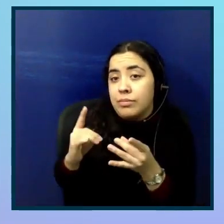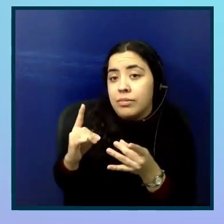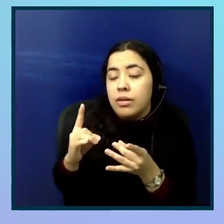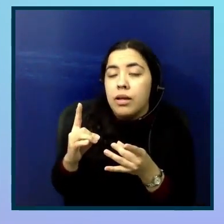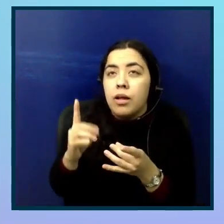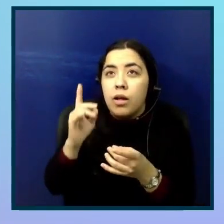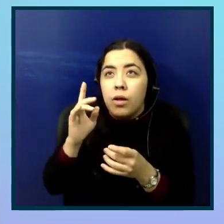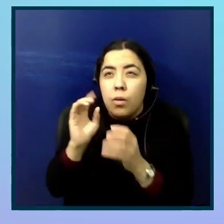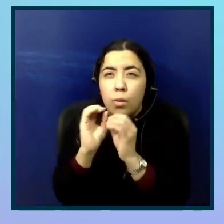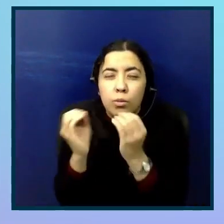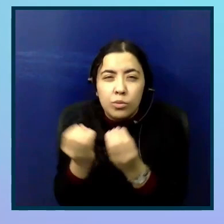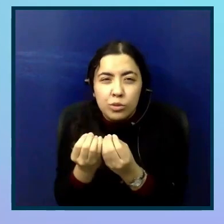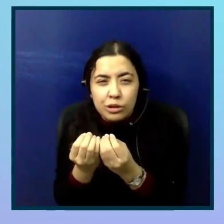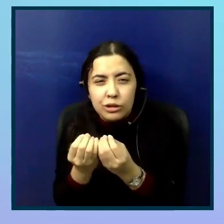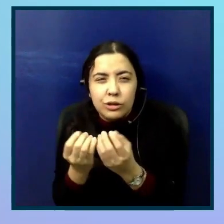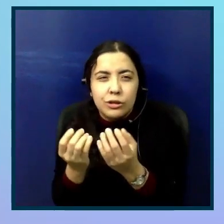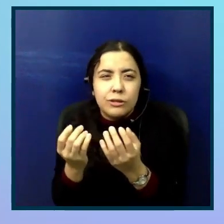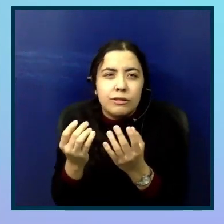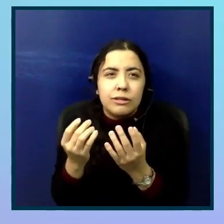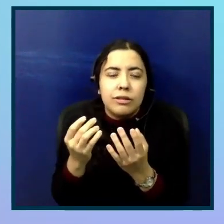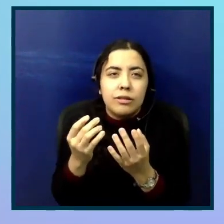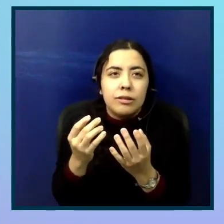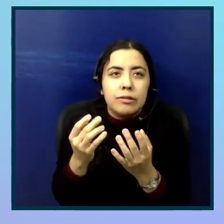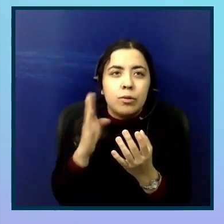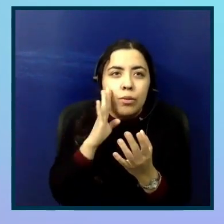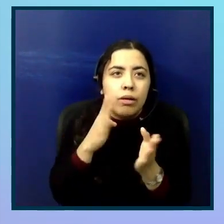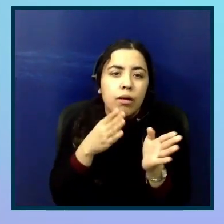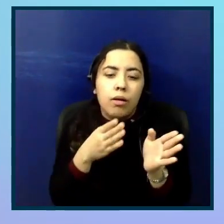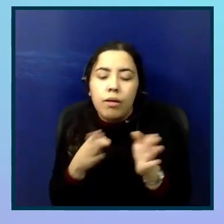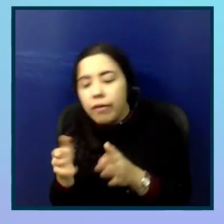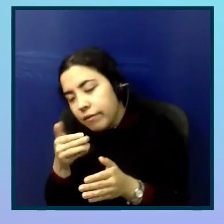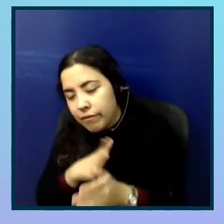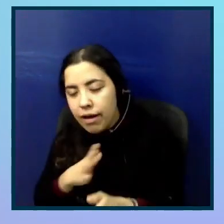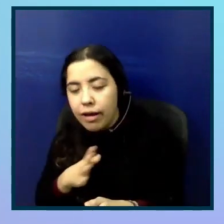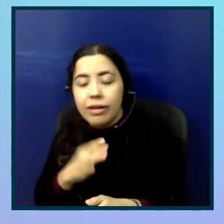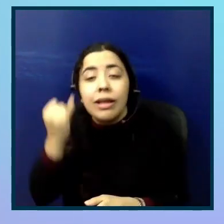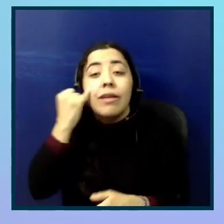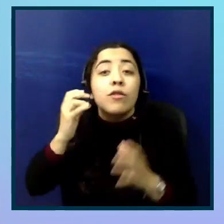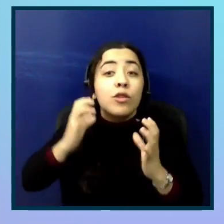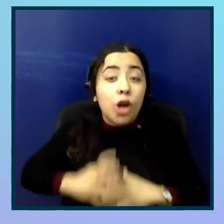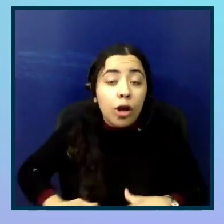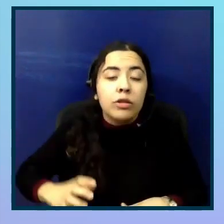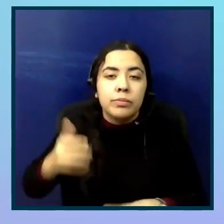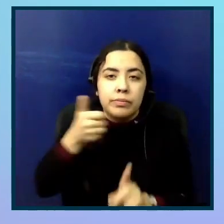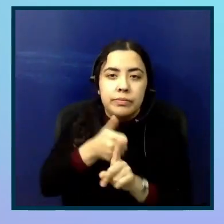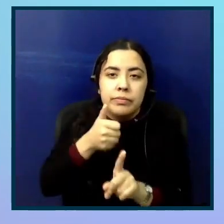over the edge is those complaints from customers, issues being filed, deals getting blocked.